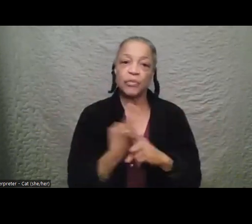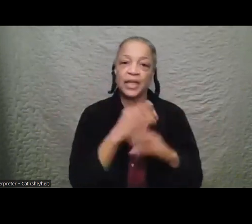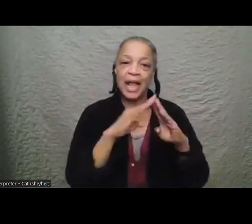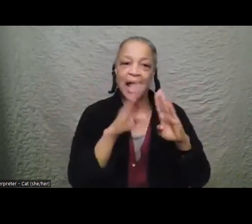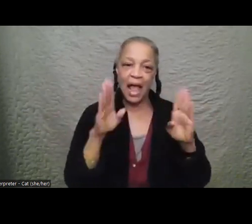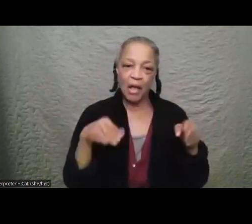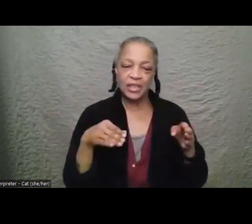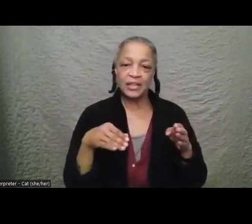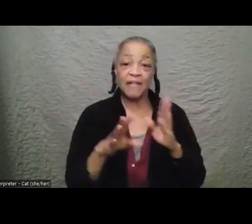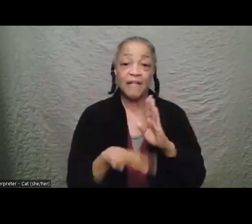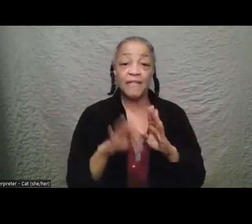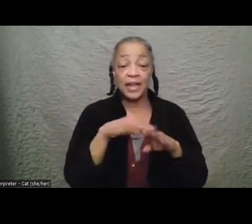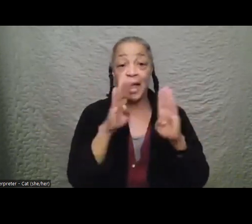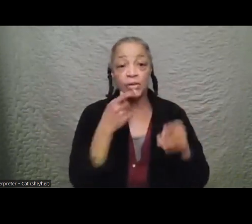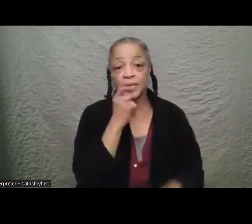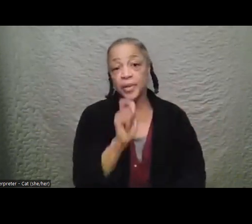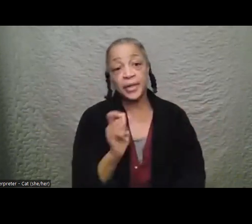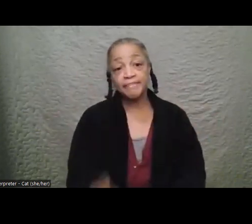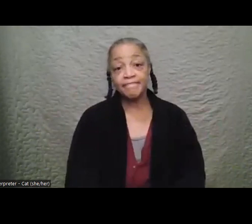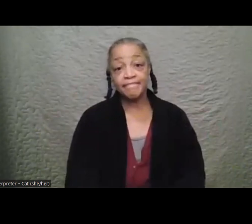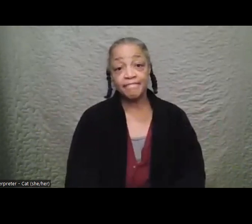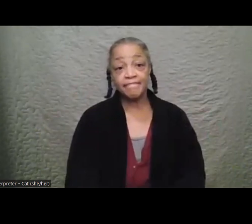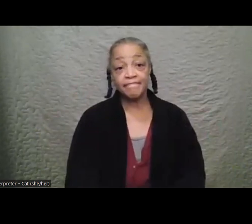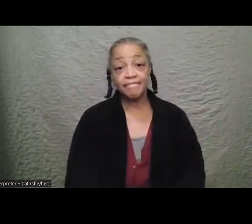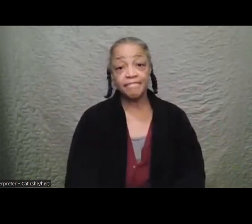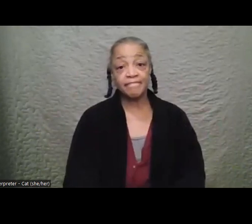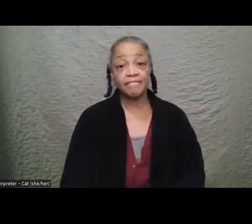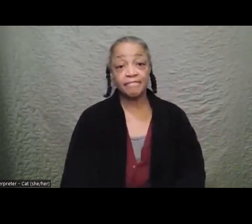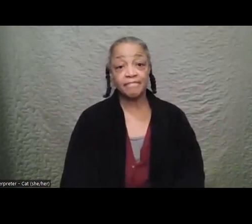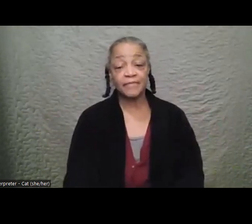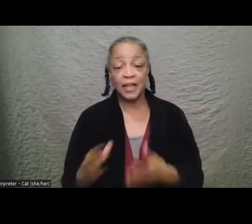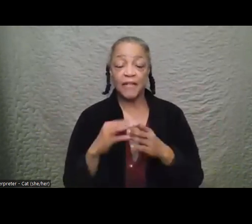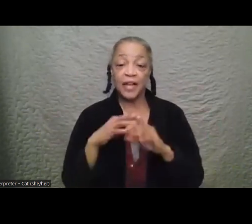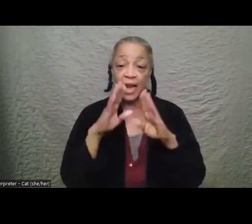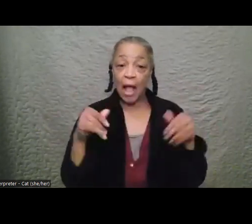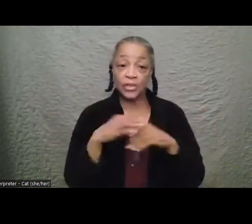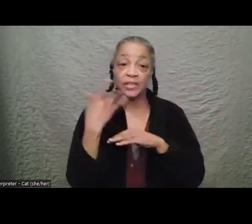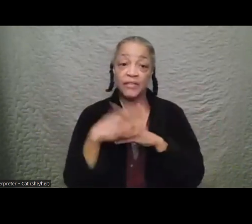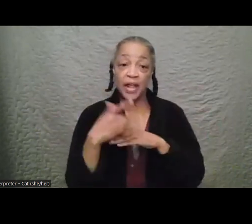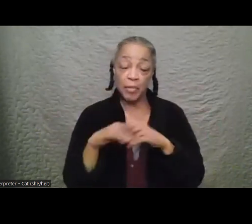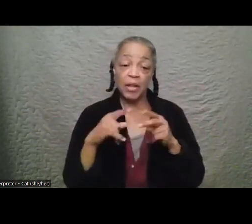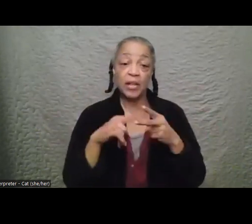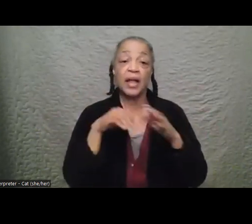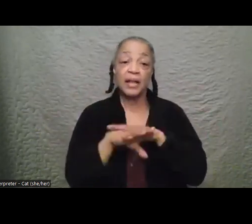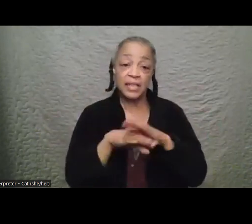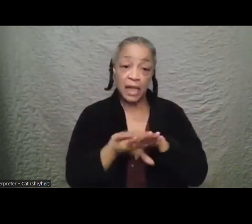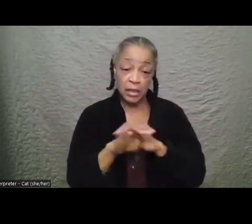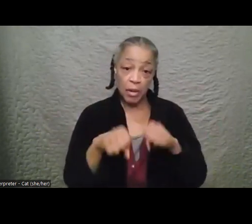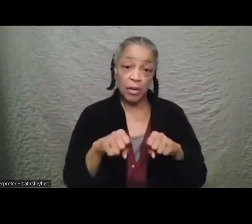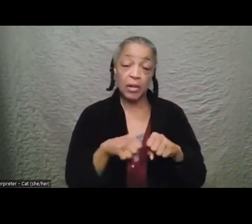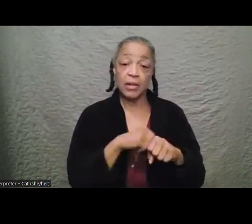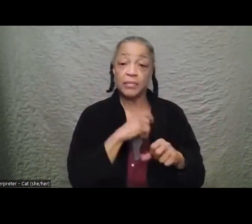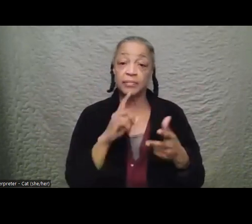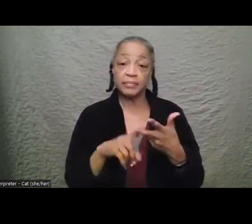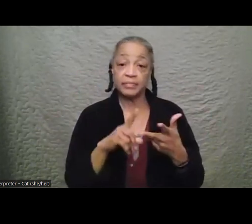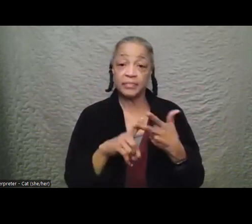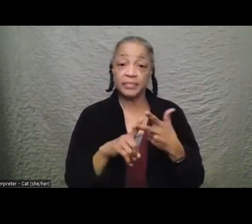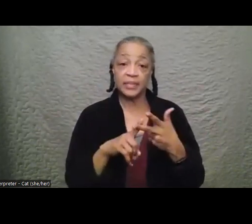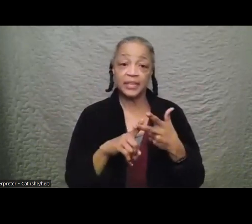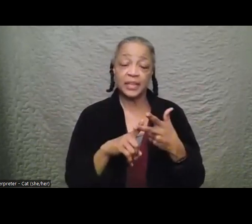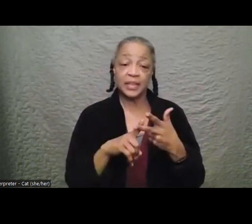Housing that is available to my accessible , cost-effective, all of those things coming